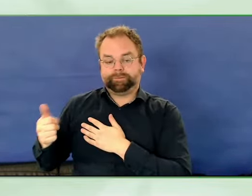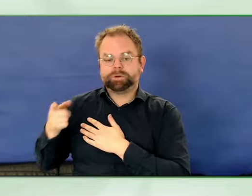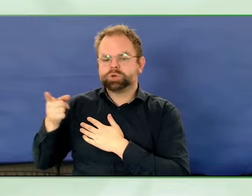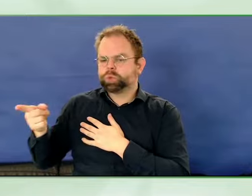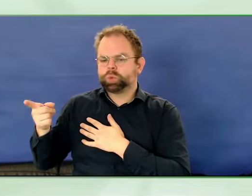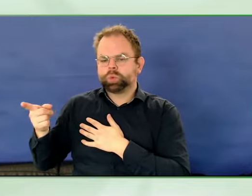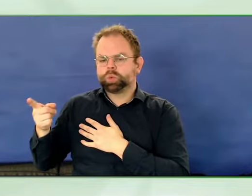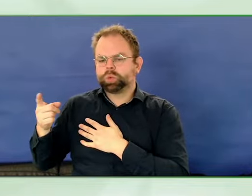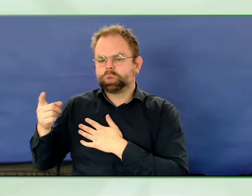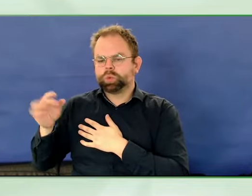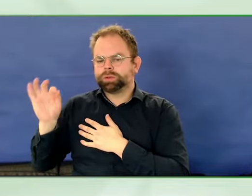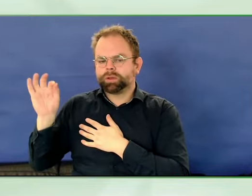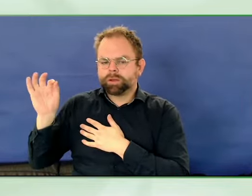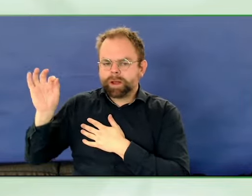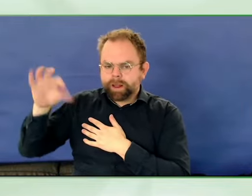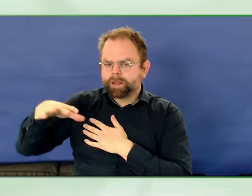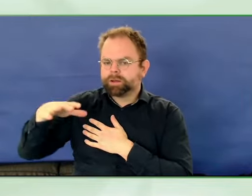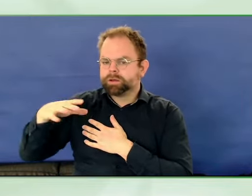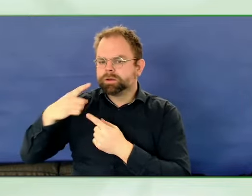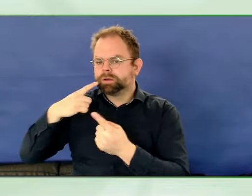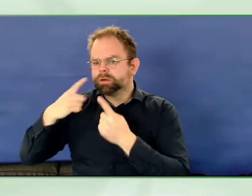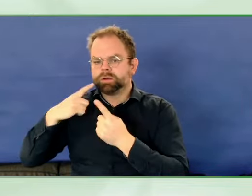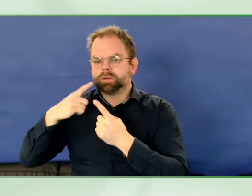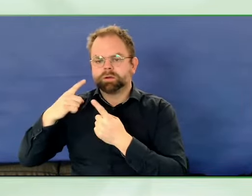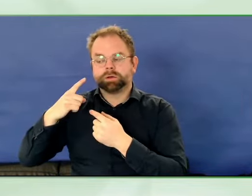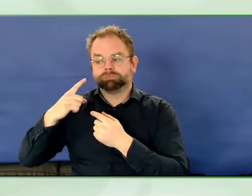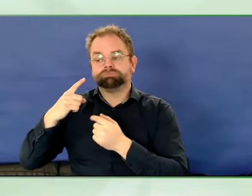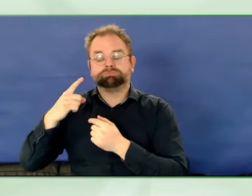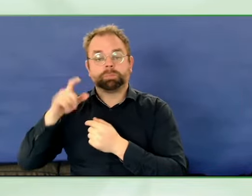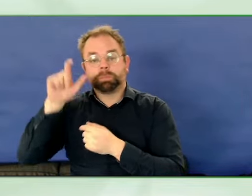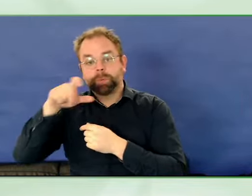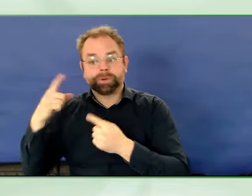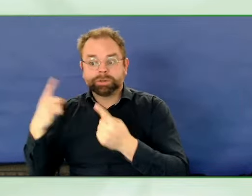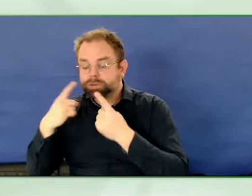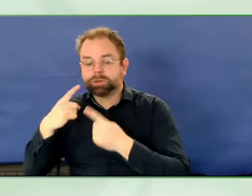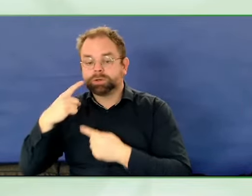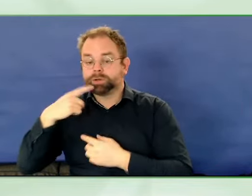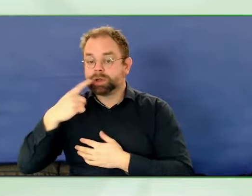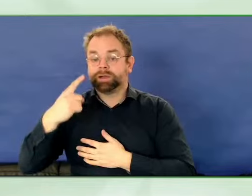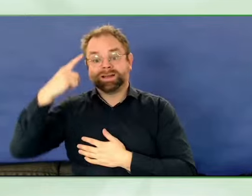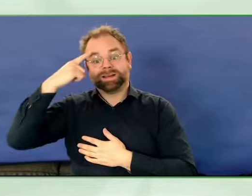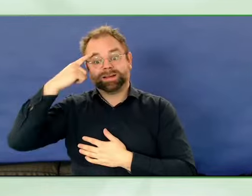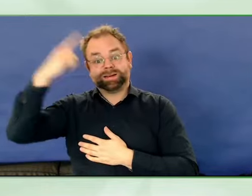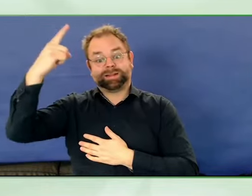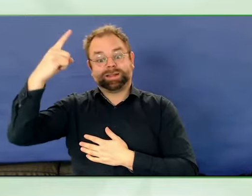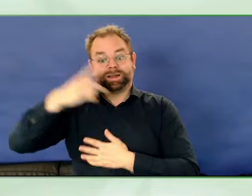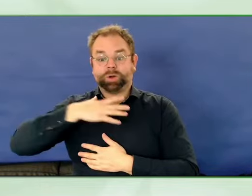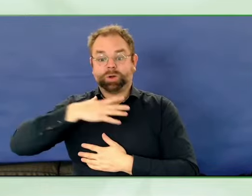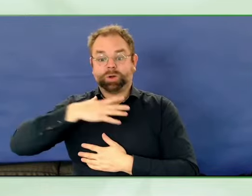The amount of executives that create inaccessible of the format but haven't actually used it.